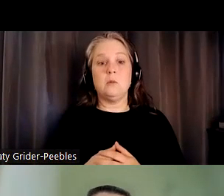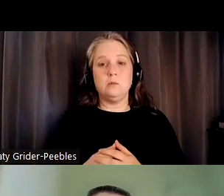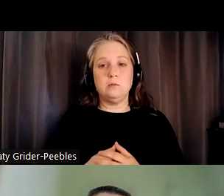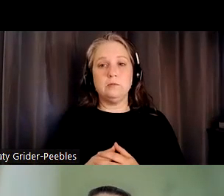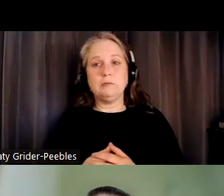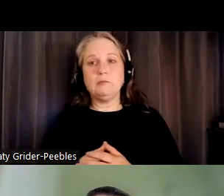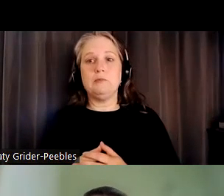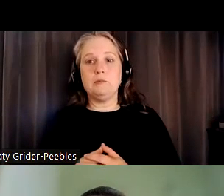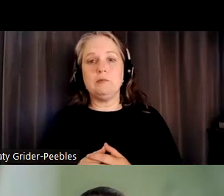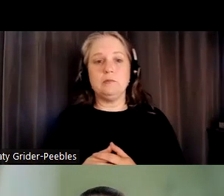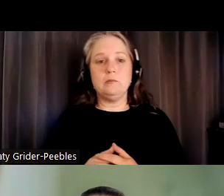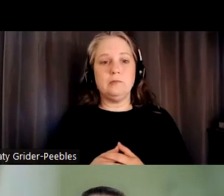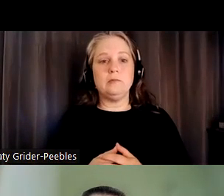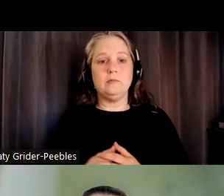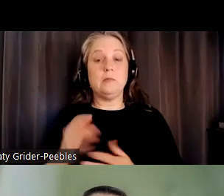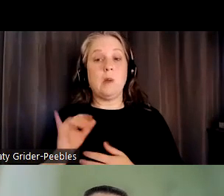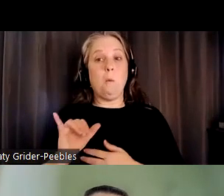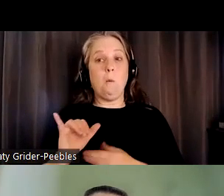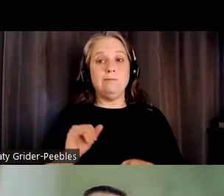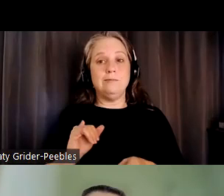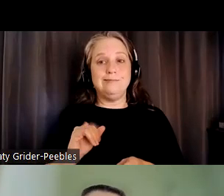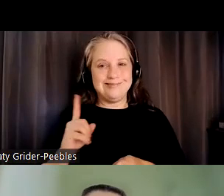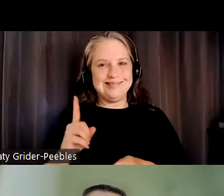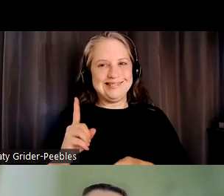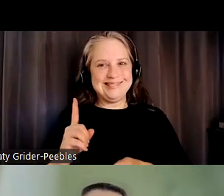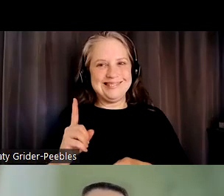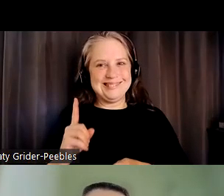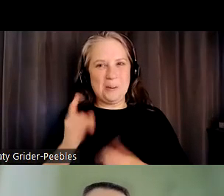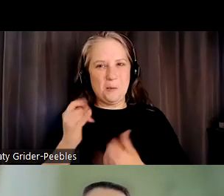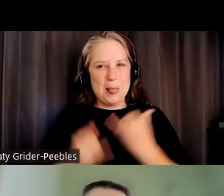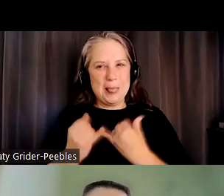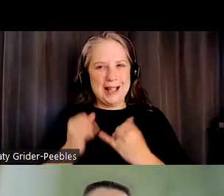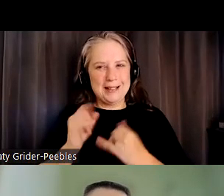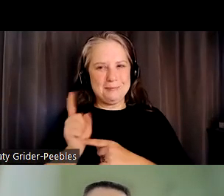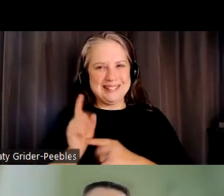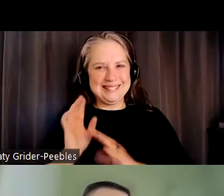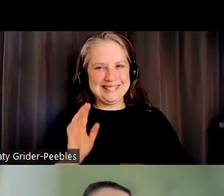Oh, we have one last minute entry.